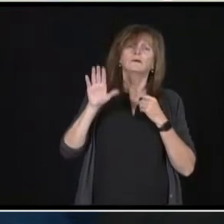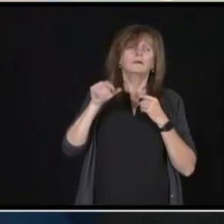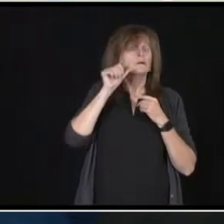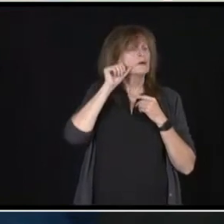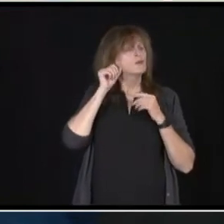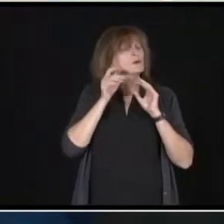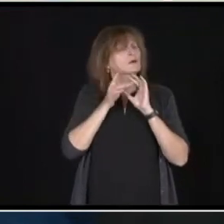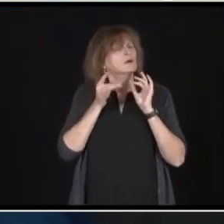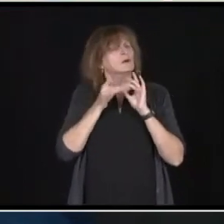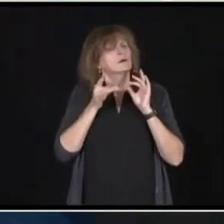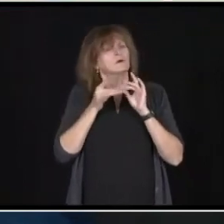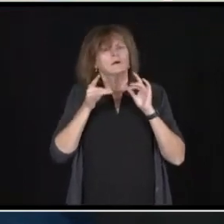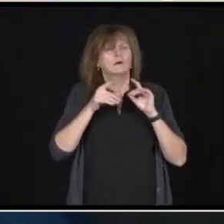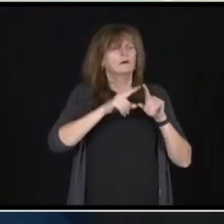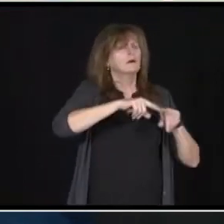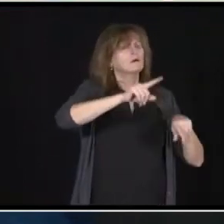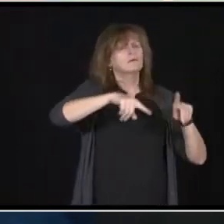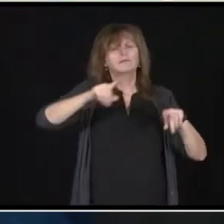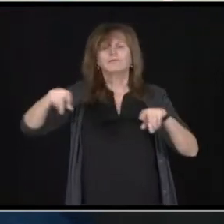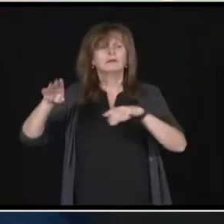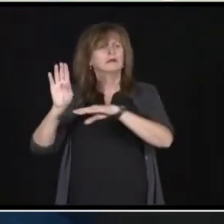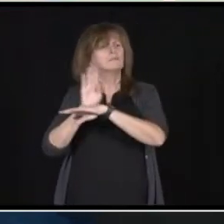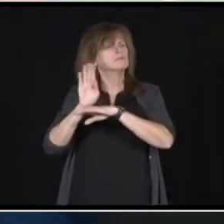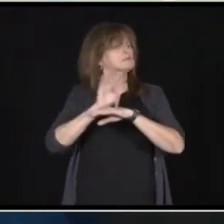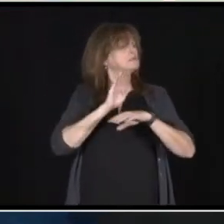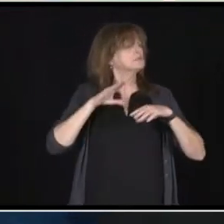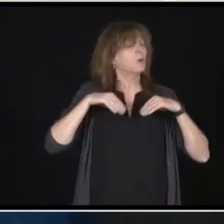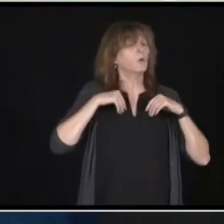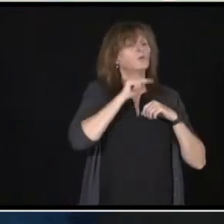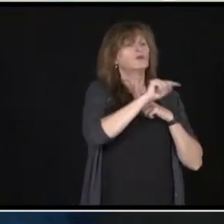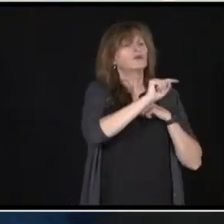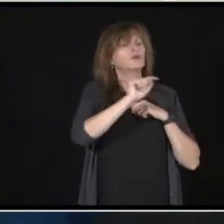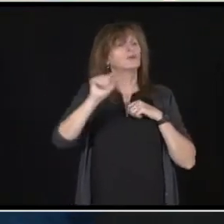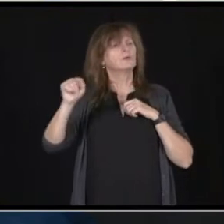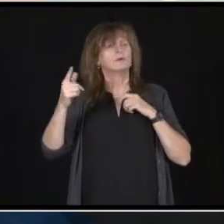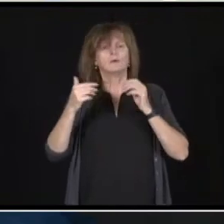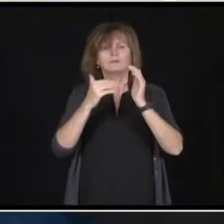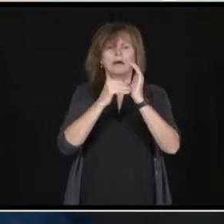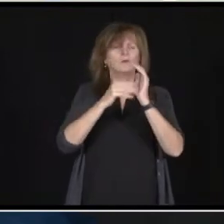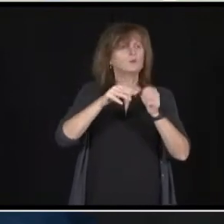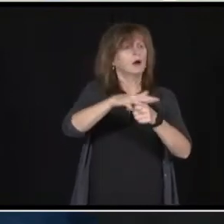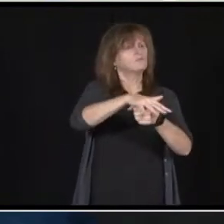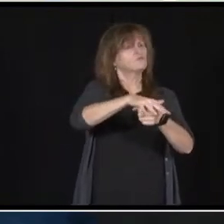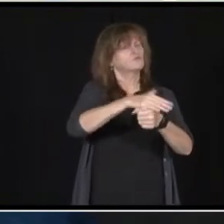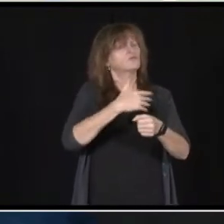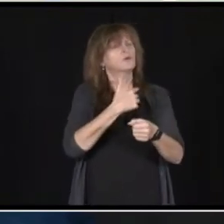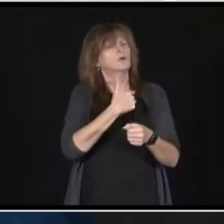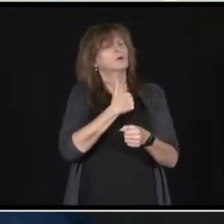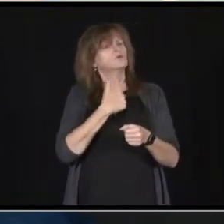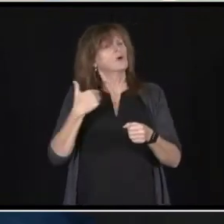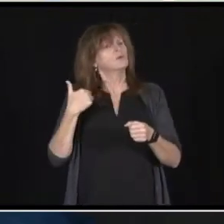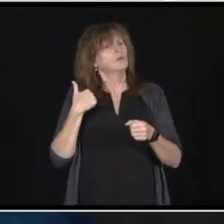Jim's yesterday, but I think getting a lot from various business owners, there is a business owner downtown Trotta